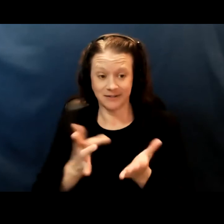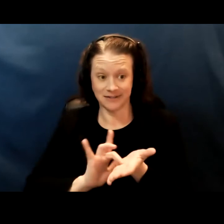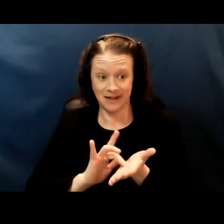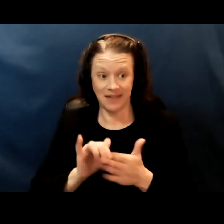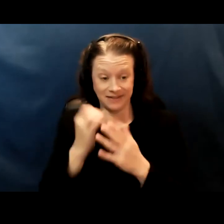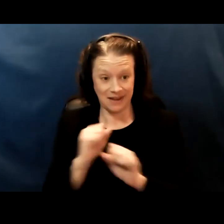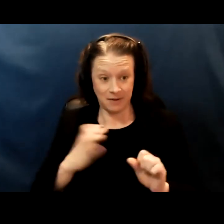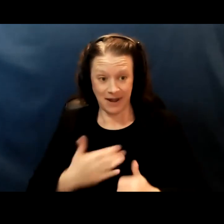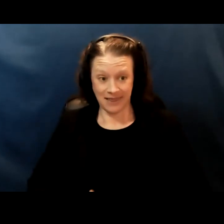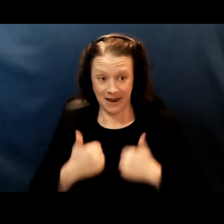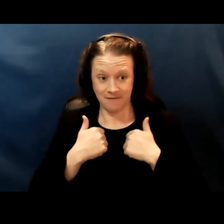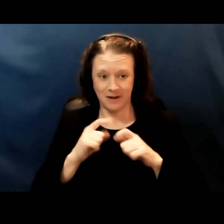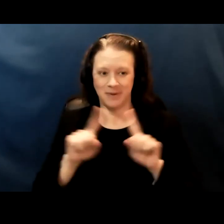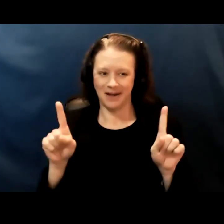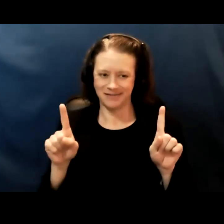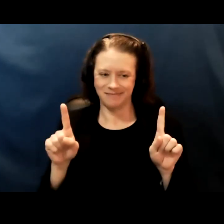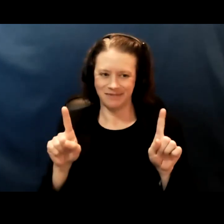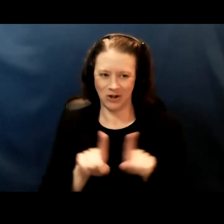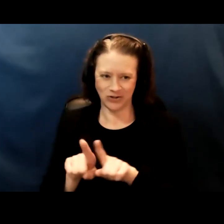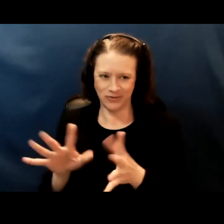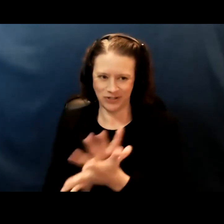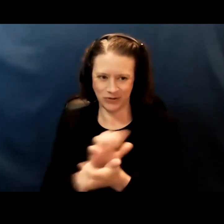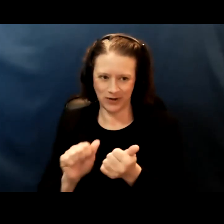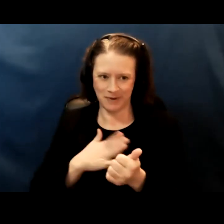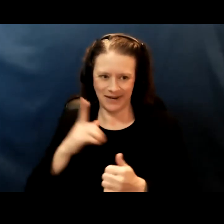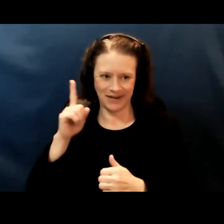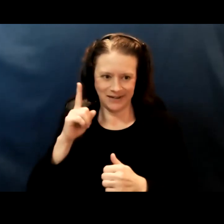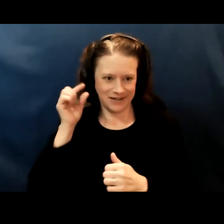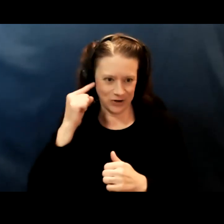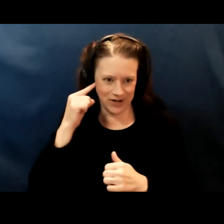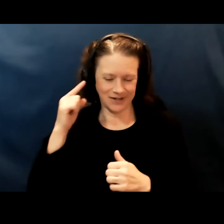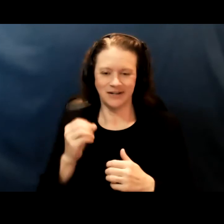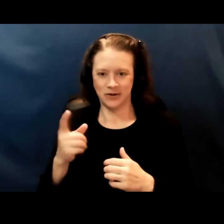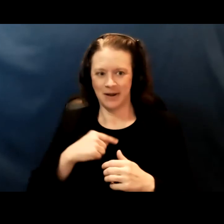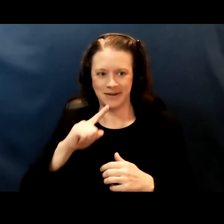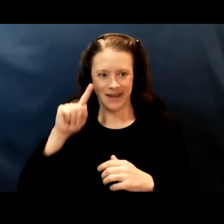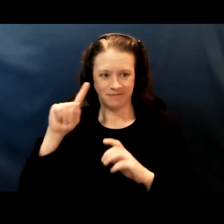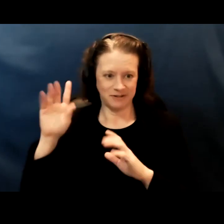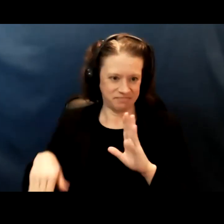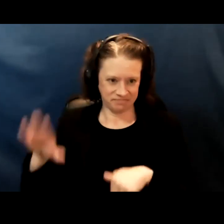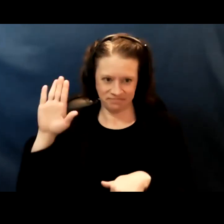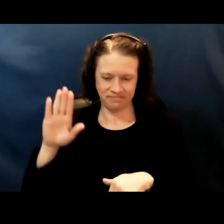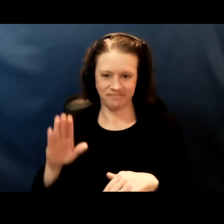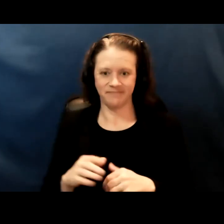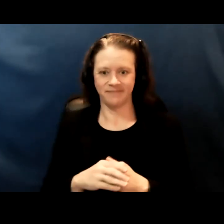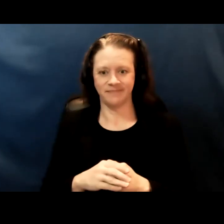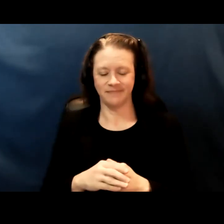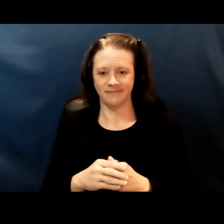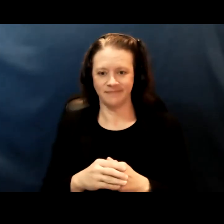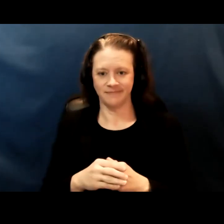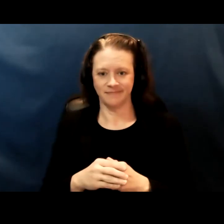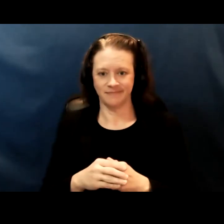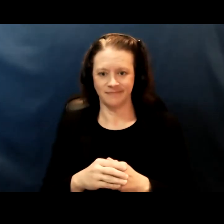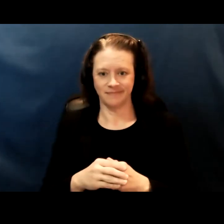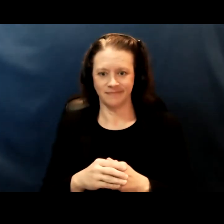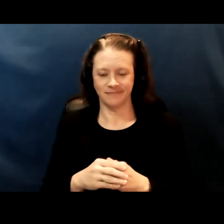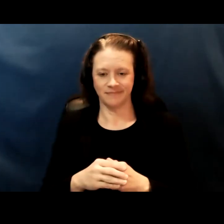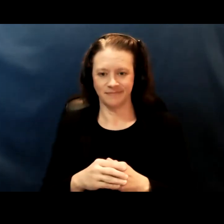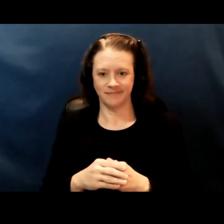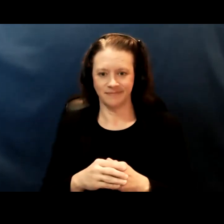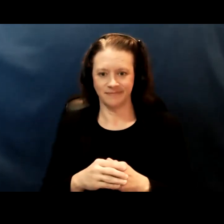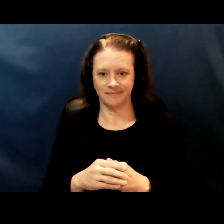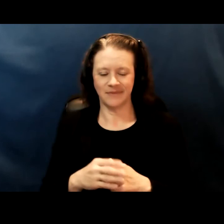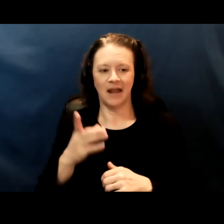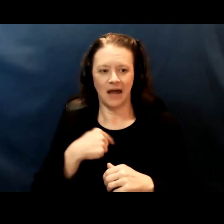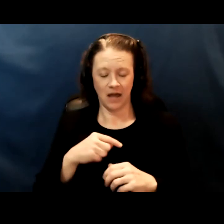destroying my hearing. I rely on visual lip reading in casual